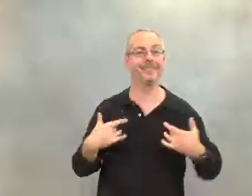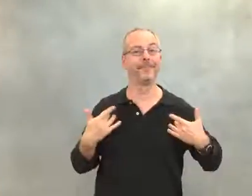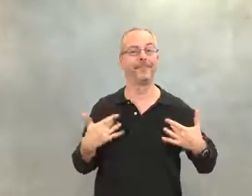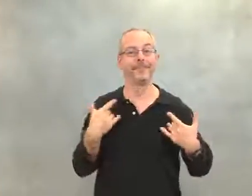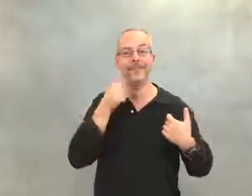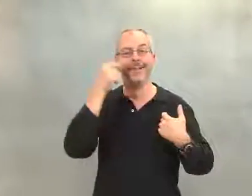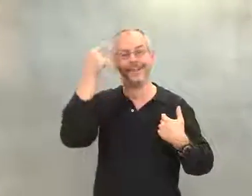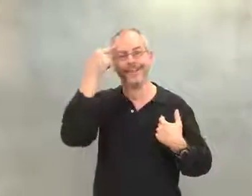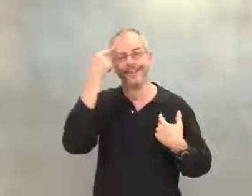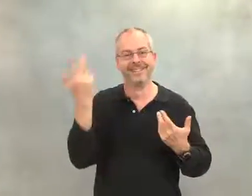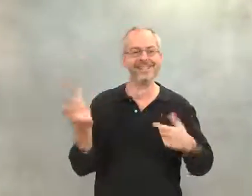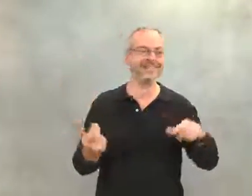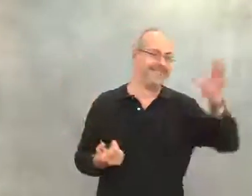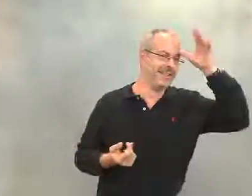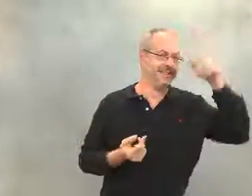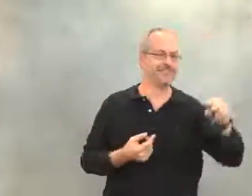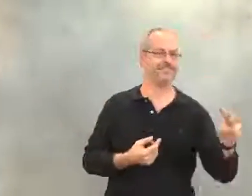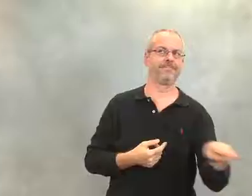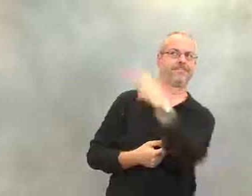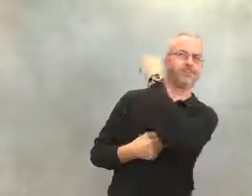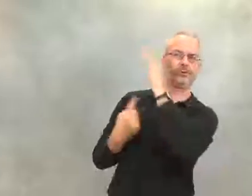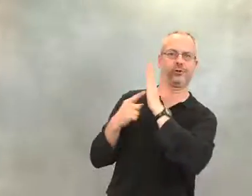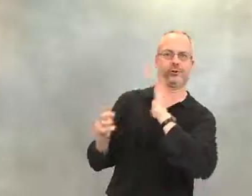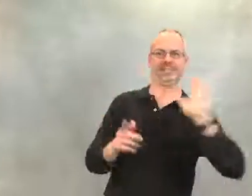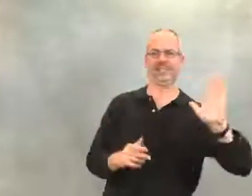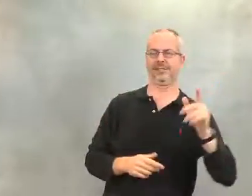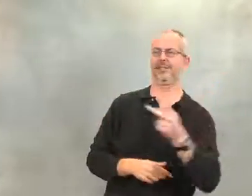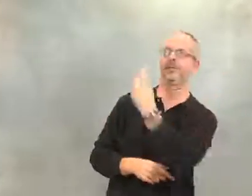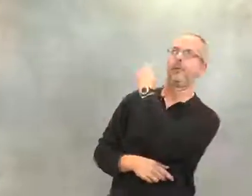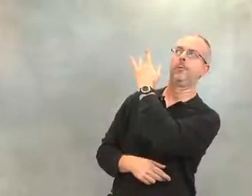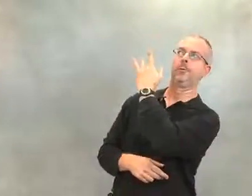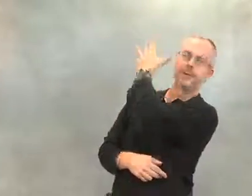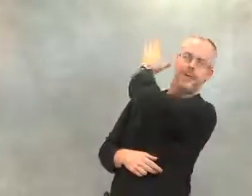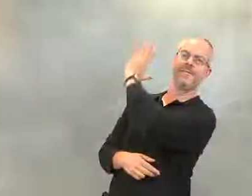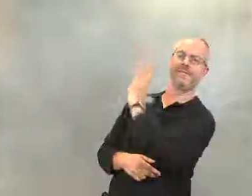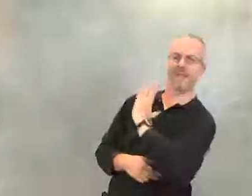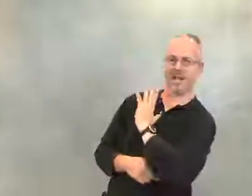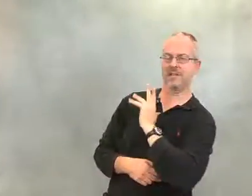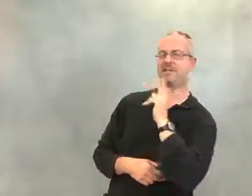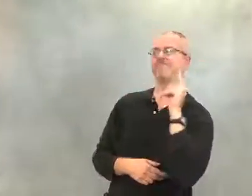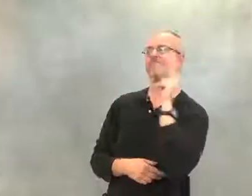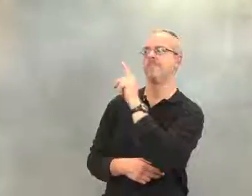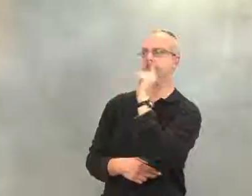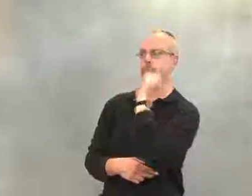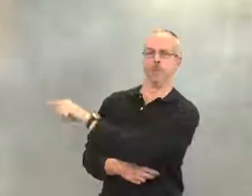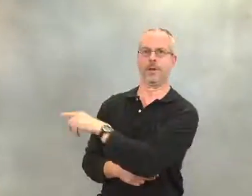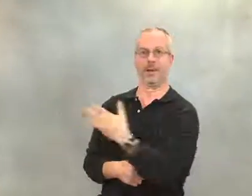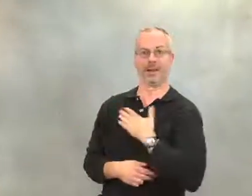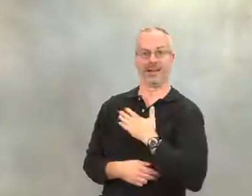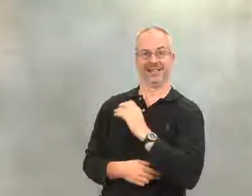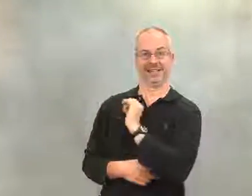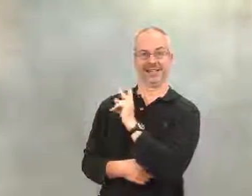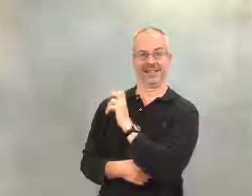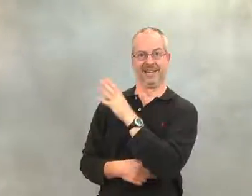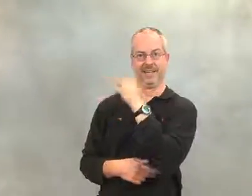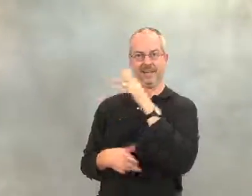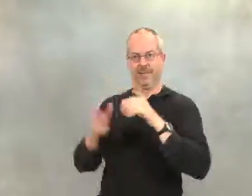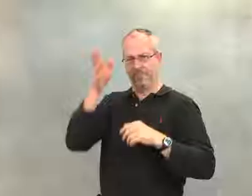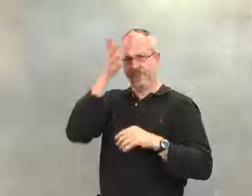I was young and didn't think that way. He checked behind him, and no one was coming after him, so that was good.